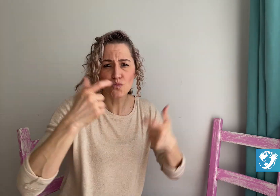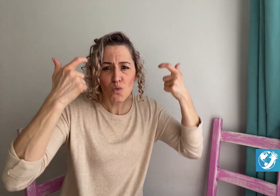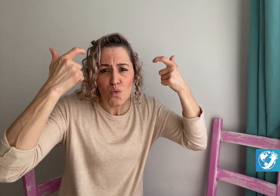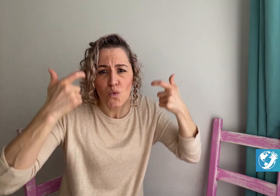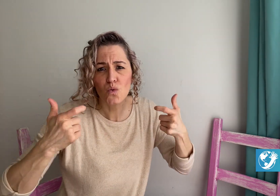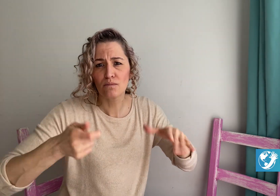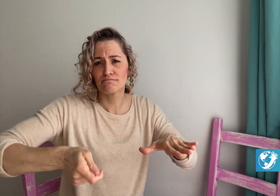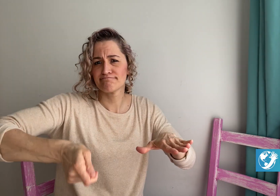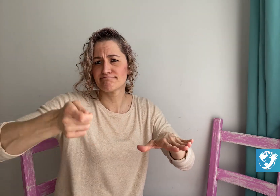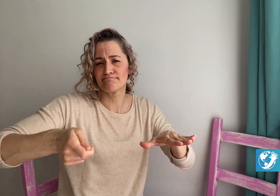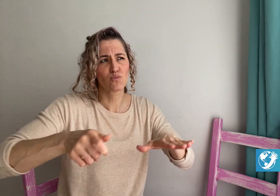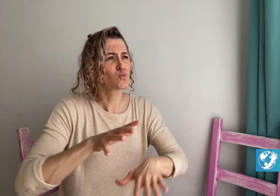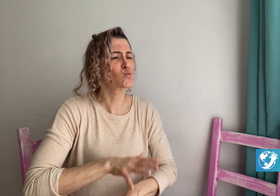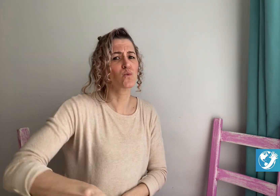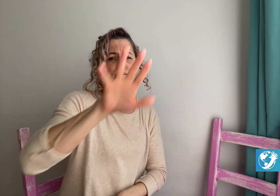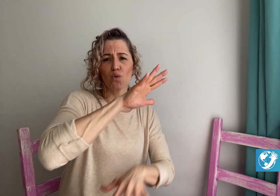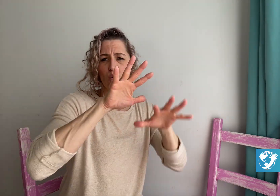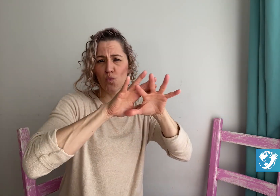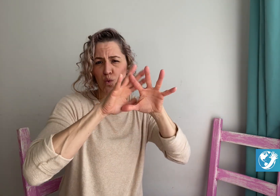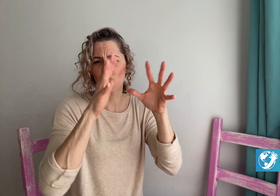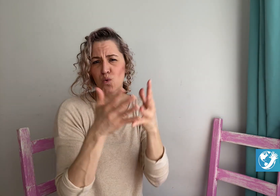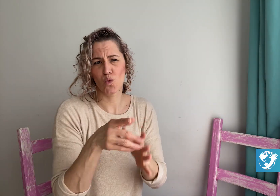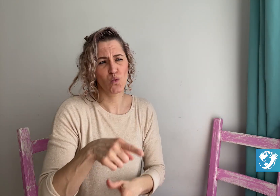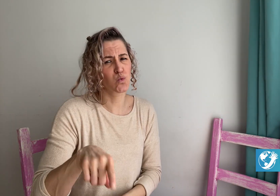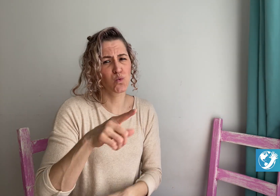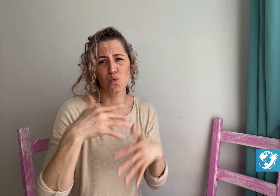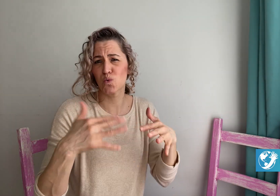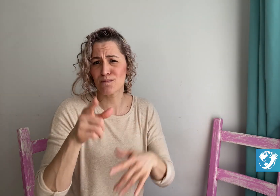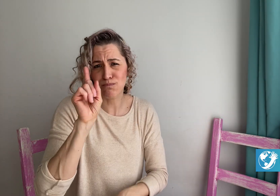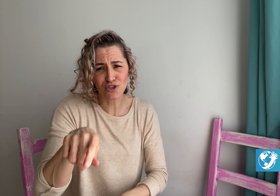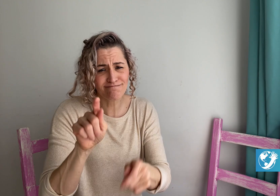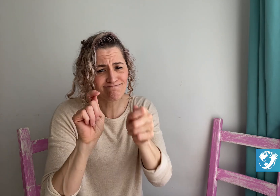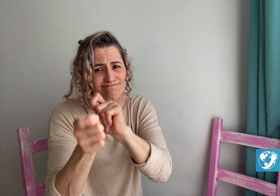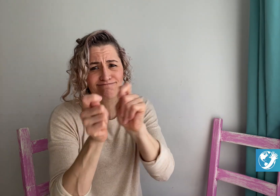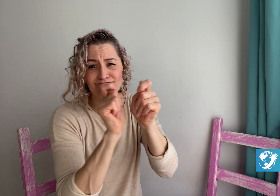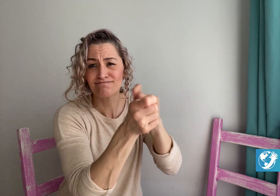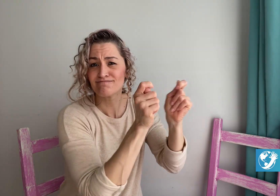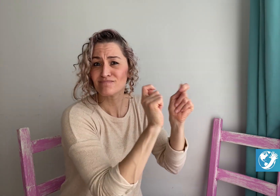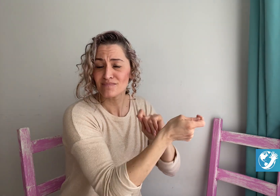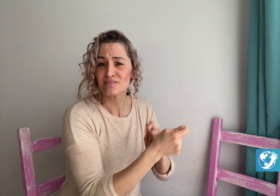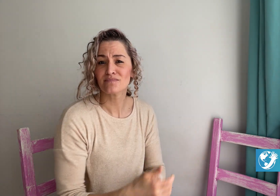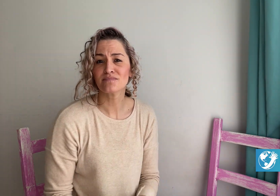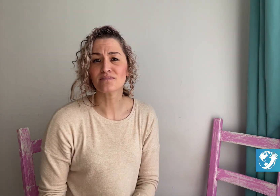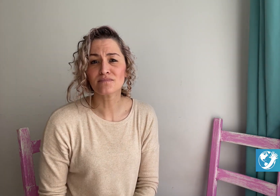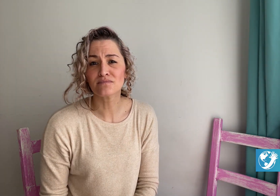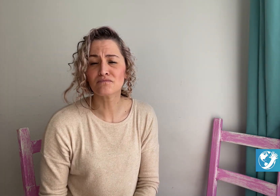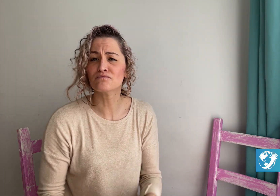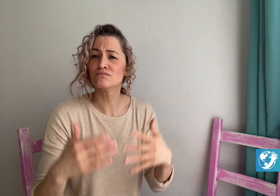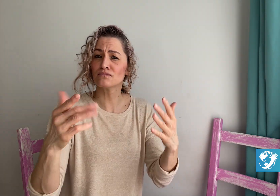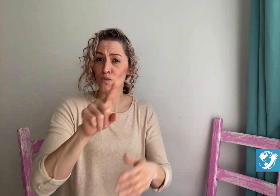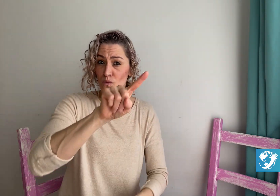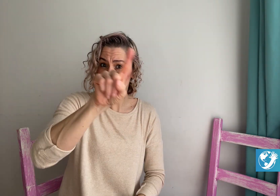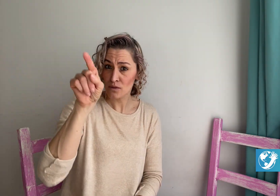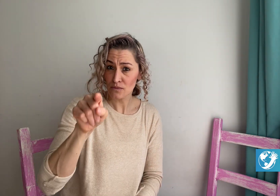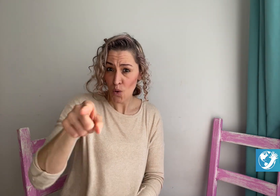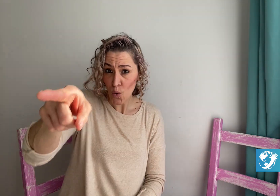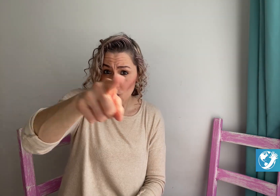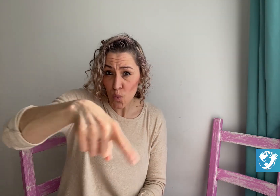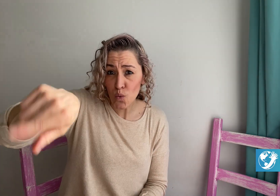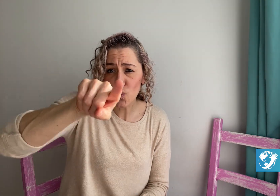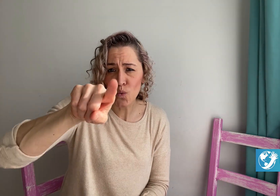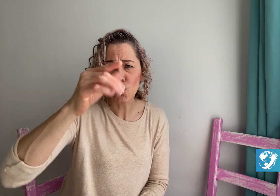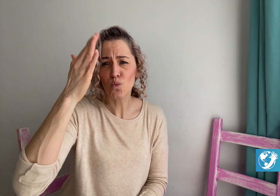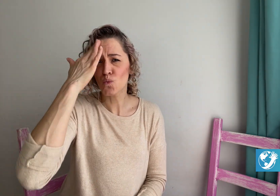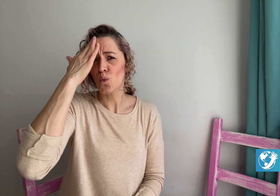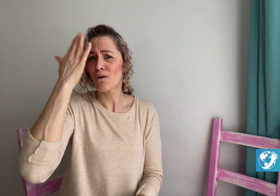in justice systems around the world.